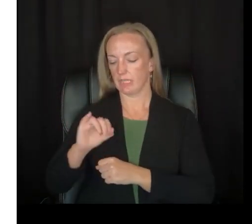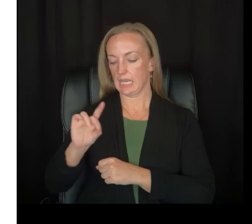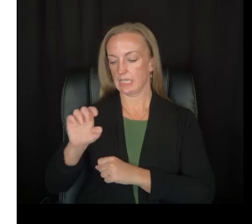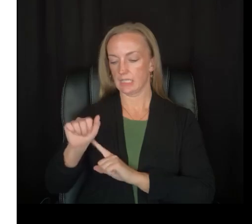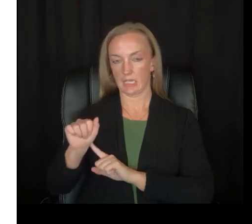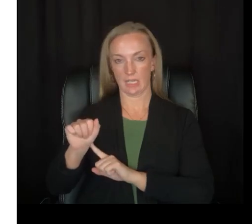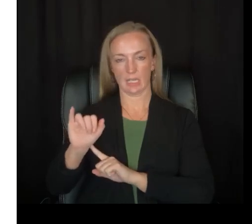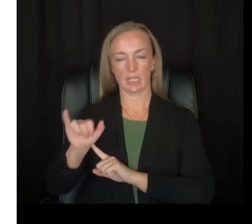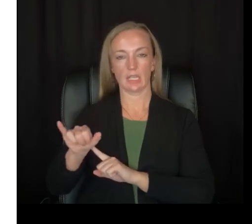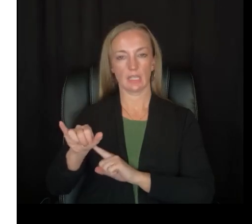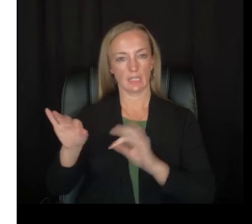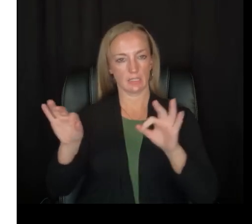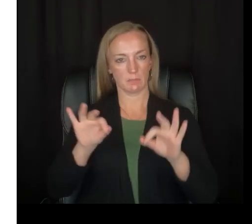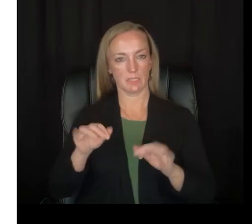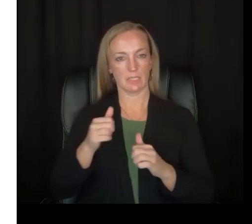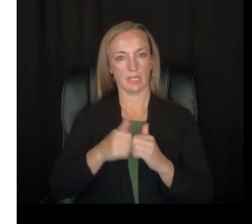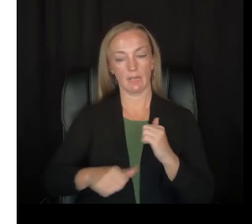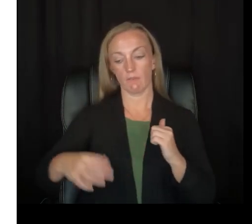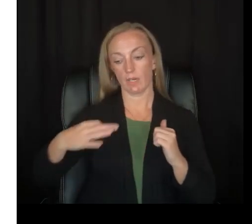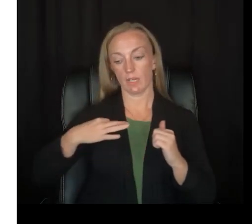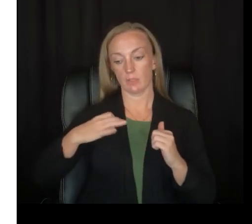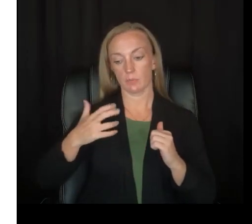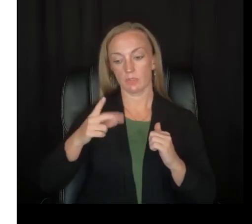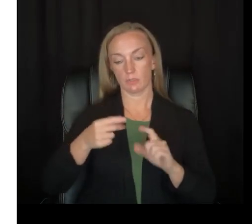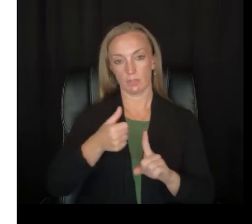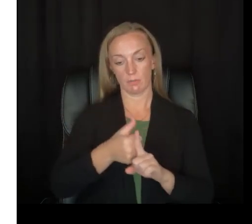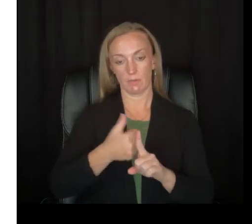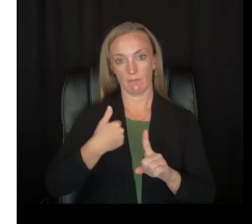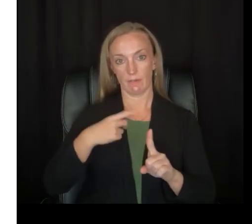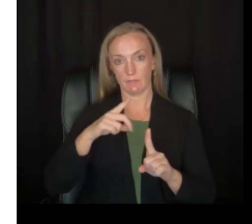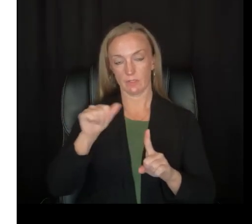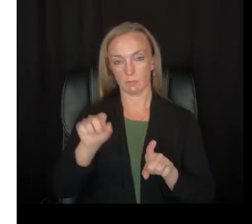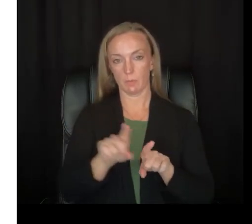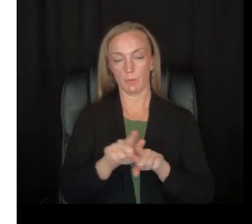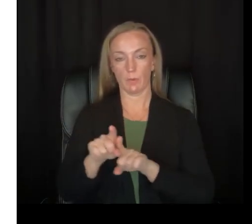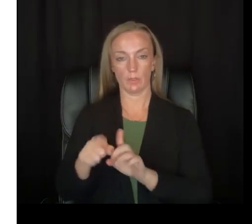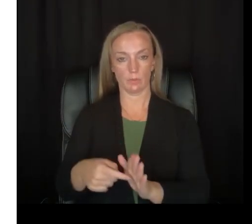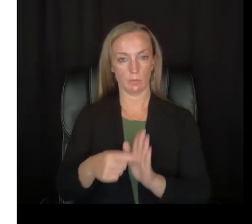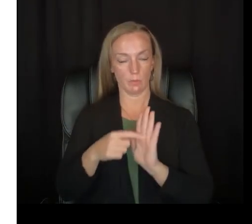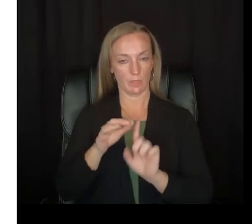states that every eligible child who has a disability and requires special